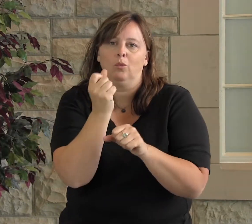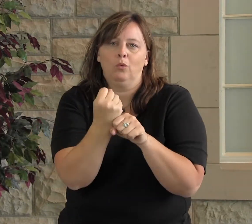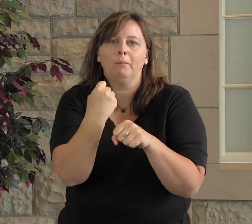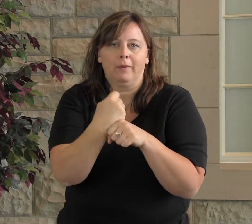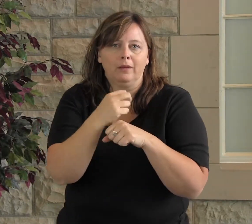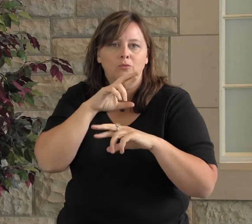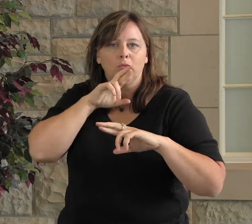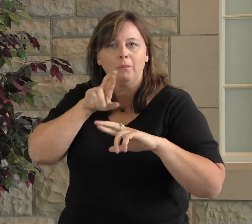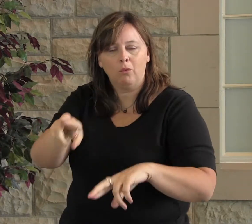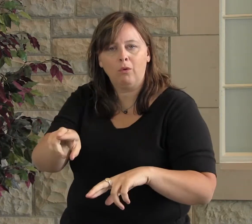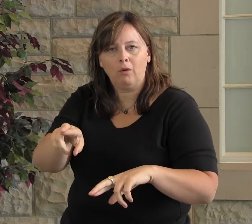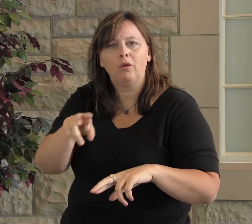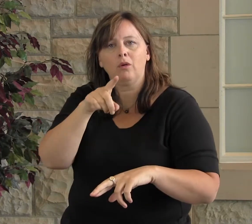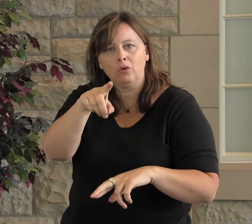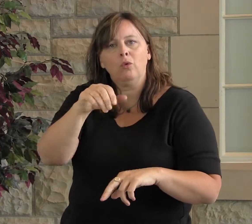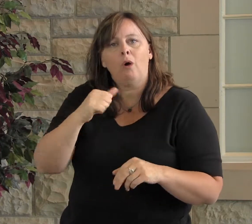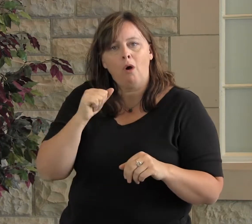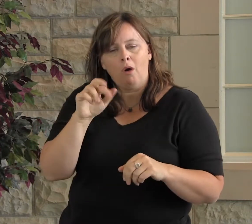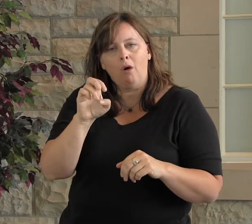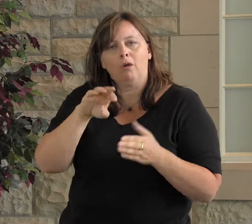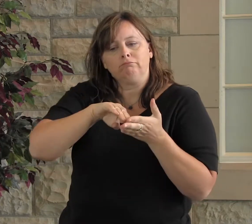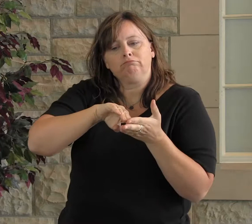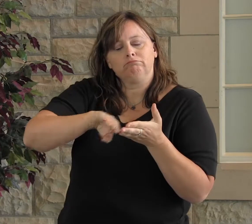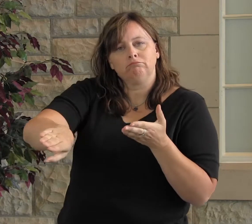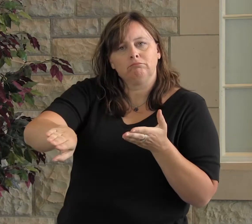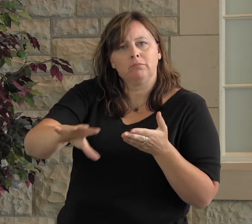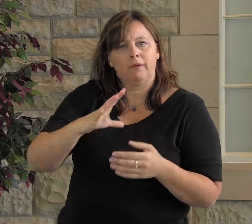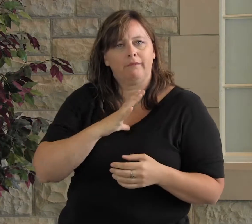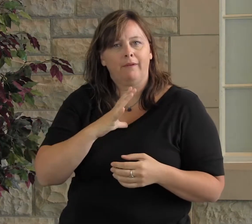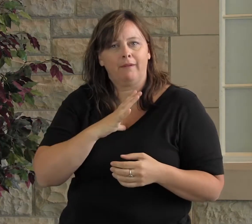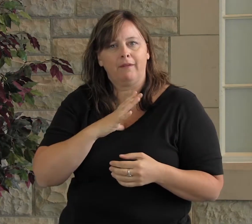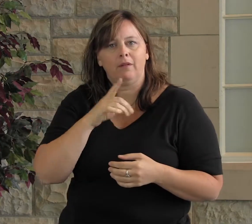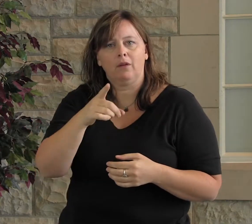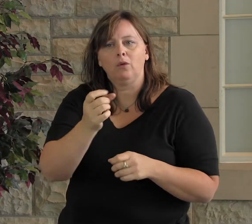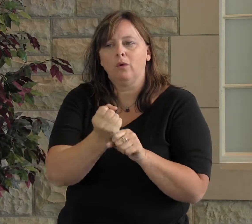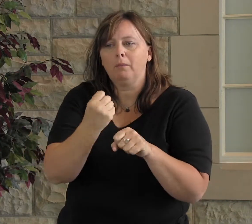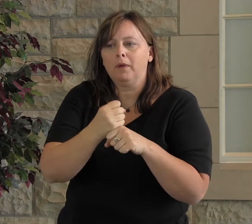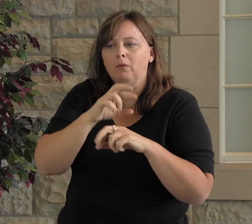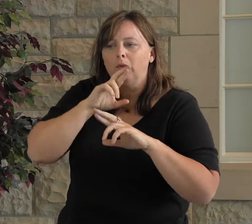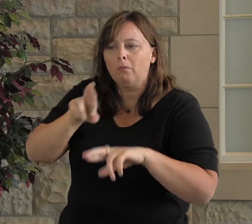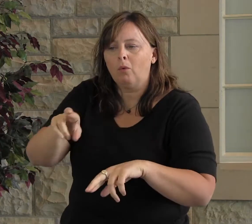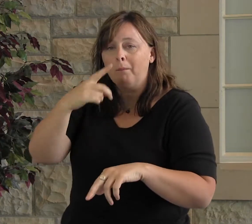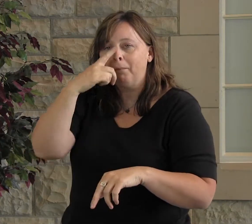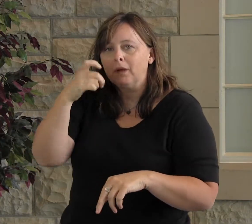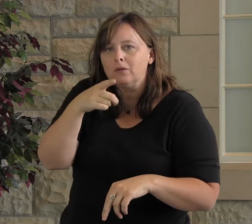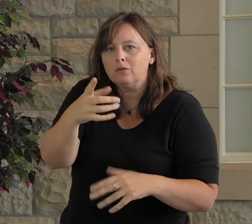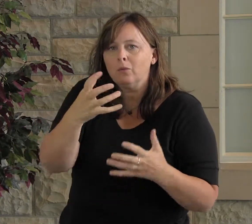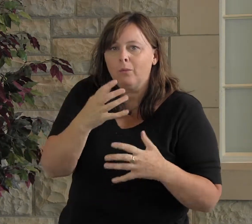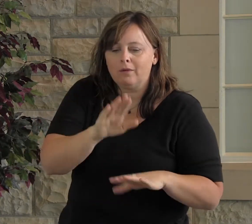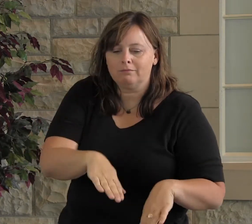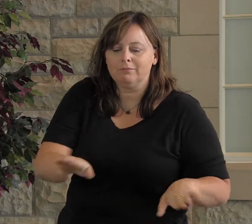If you are making a report, anyone who makes a report, you are exempt from liability for making